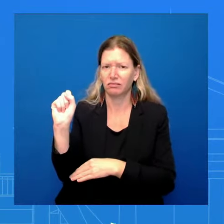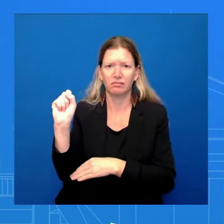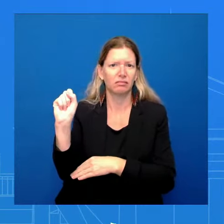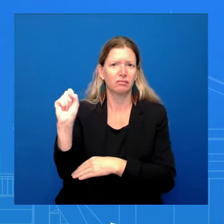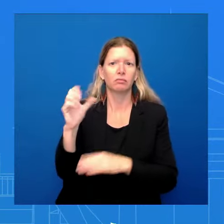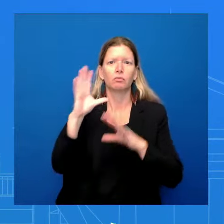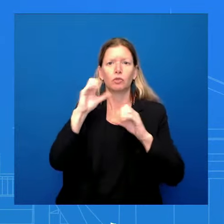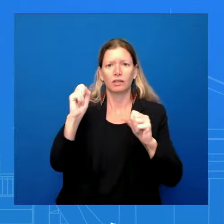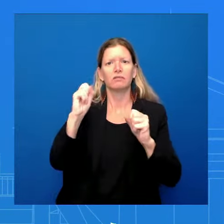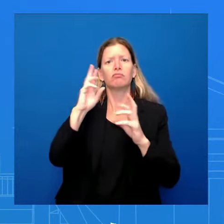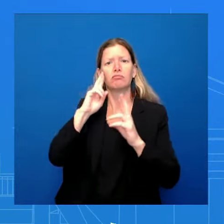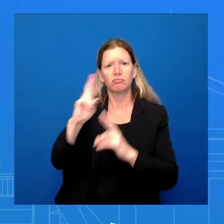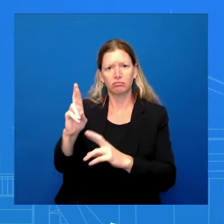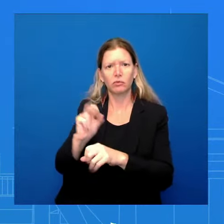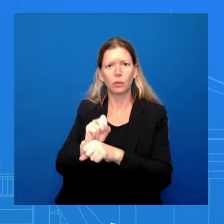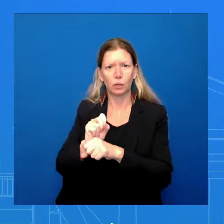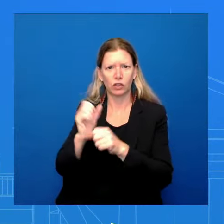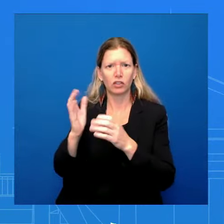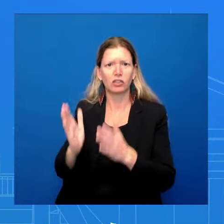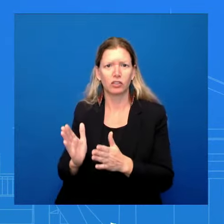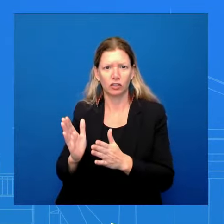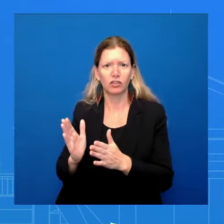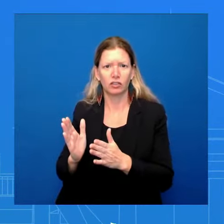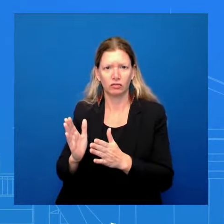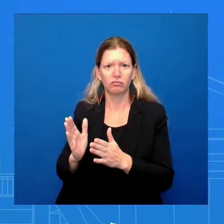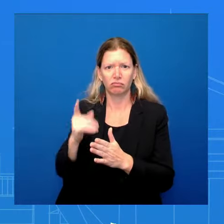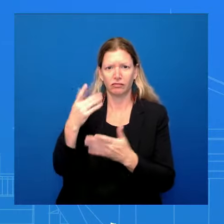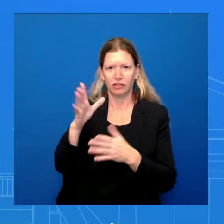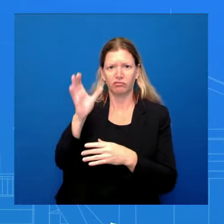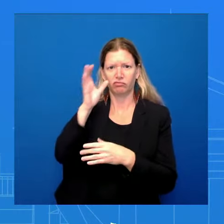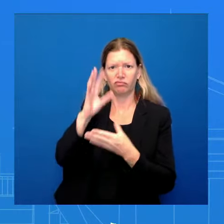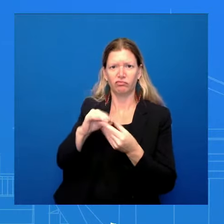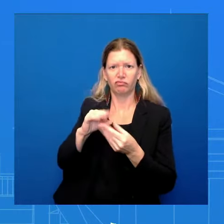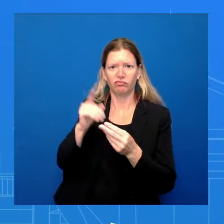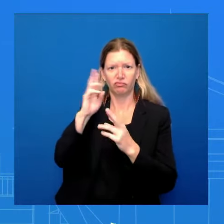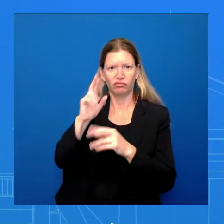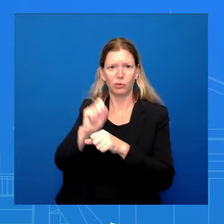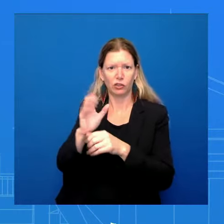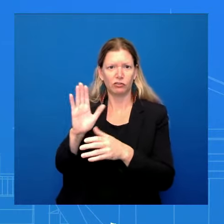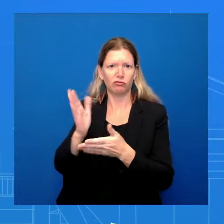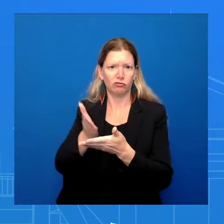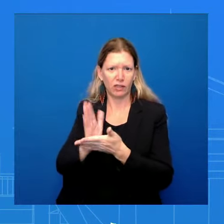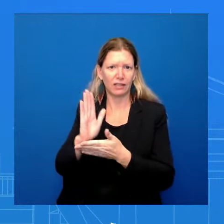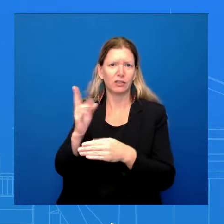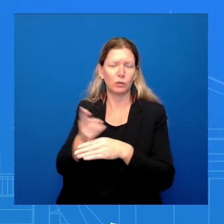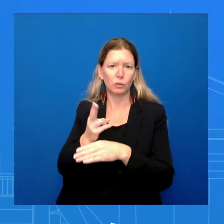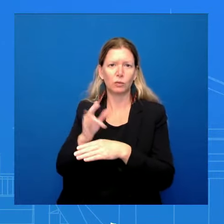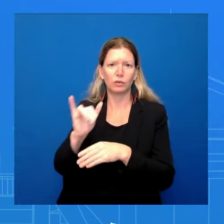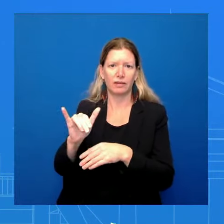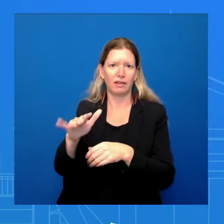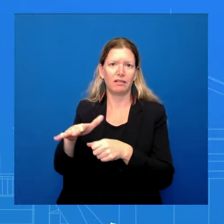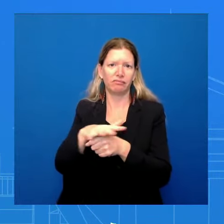He respects workers' rights to use op- -- to use their options under the collective bargaining system and understands their frustration.